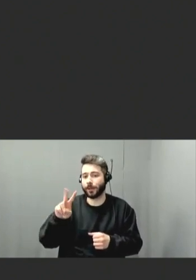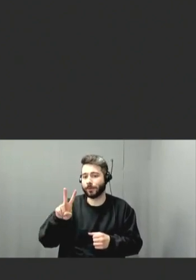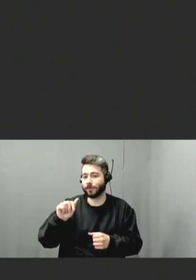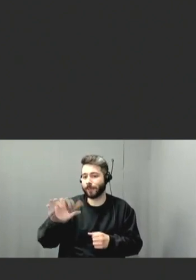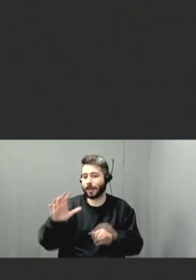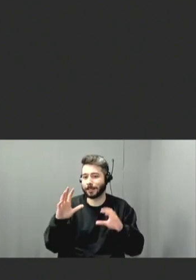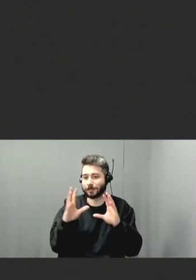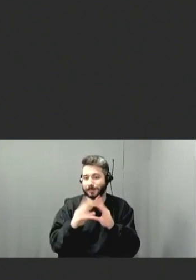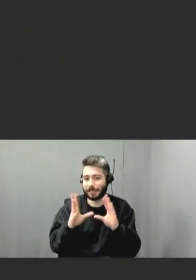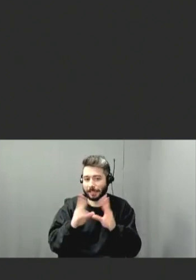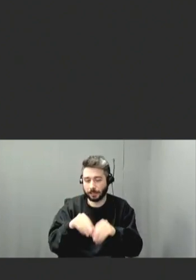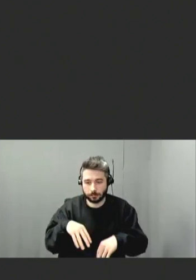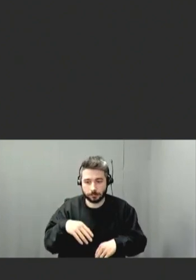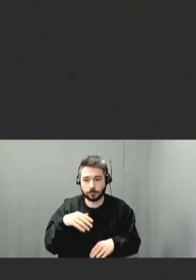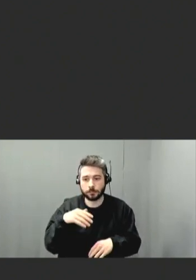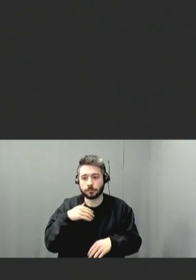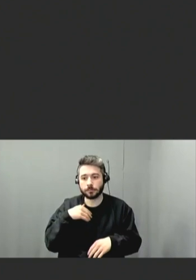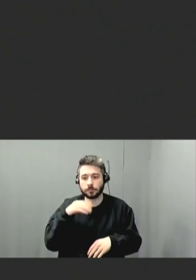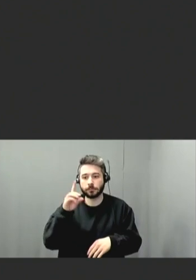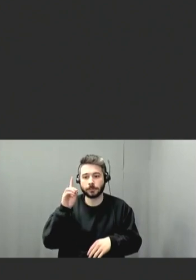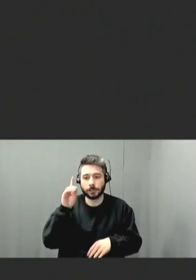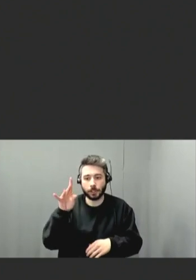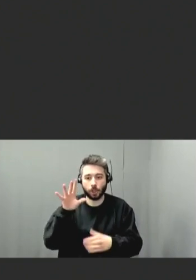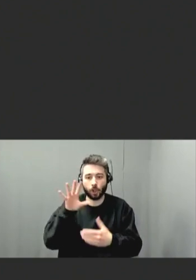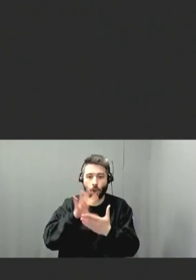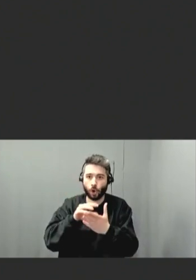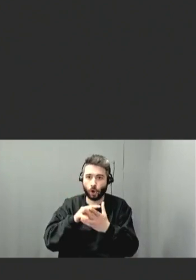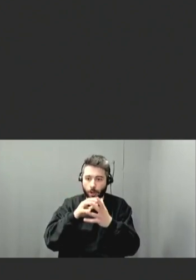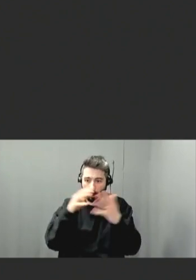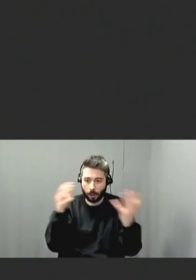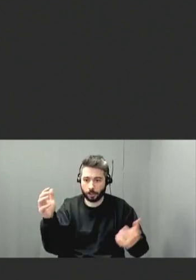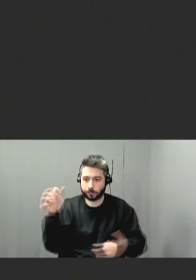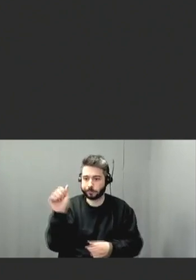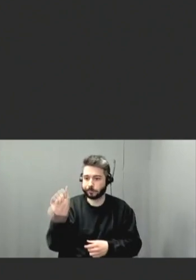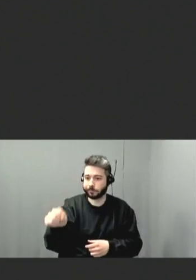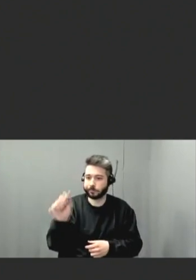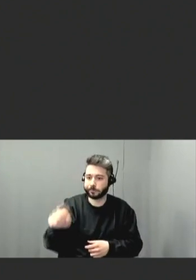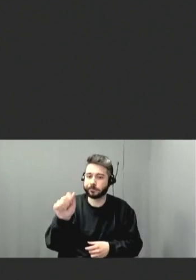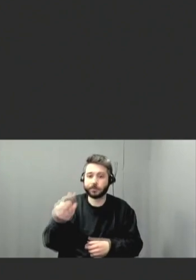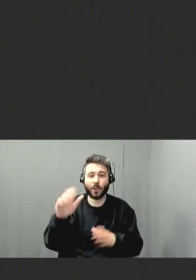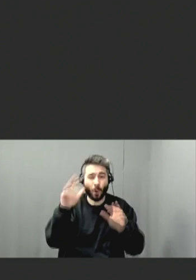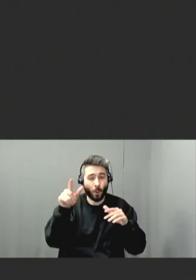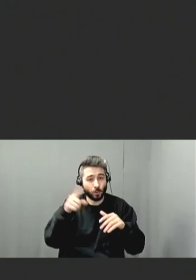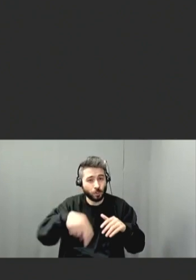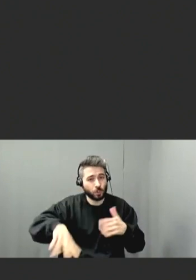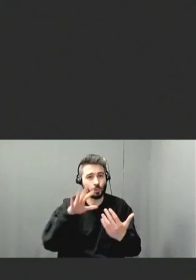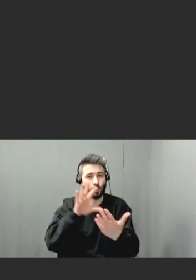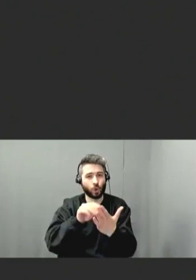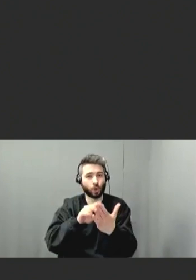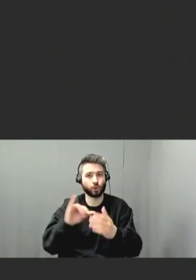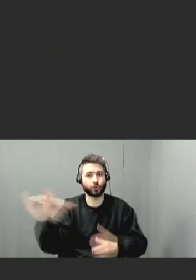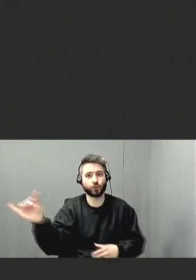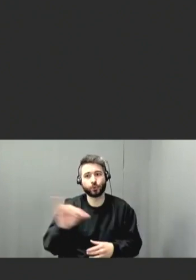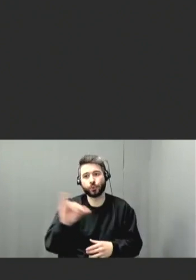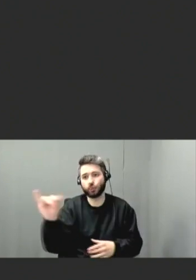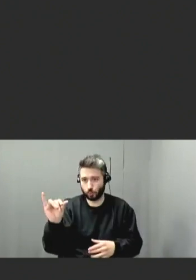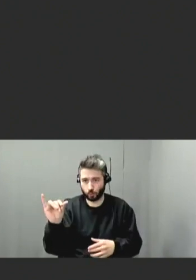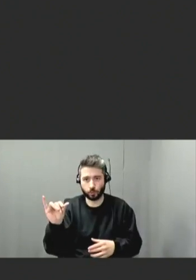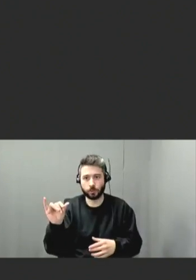I think I've learned a great deal and hope all of you all have also. It's been a very fruitful meeting.